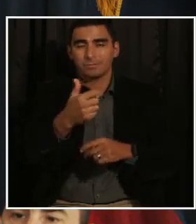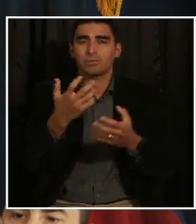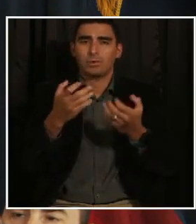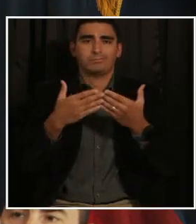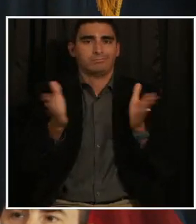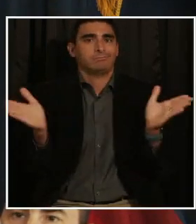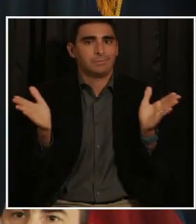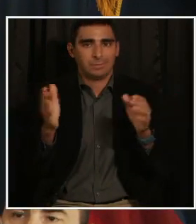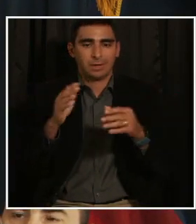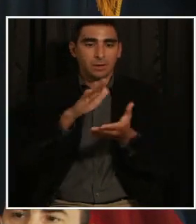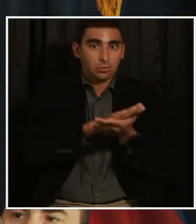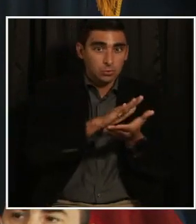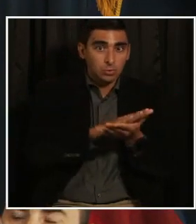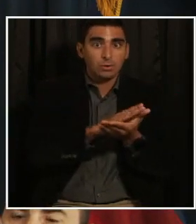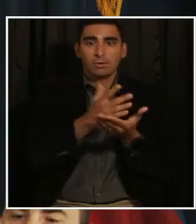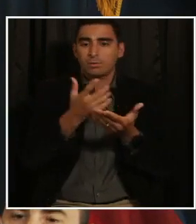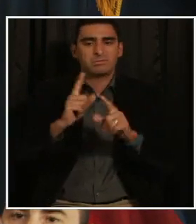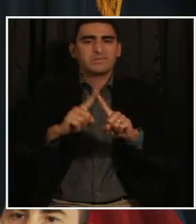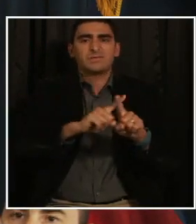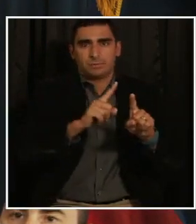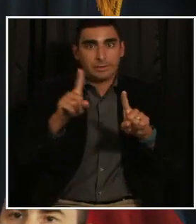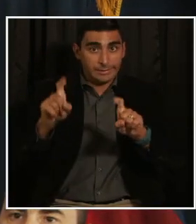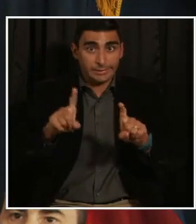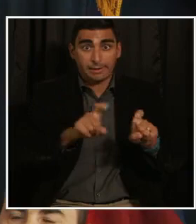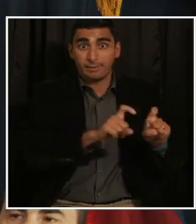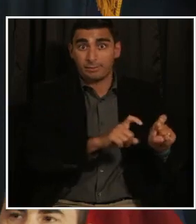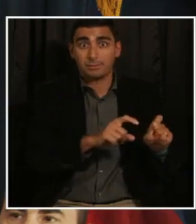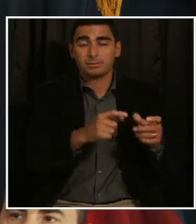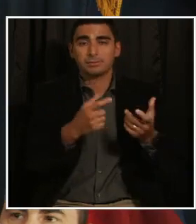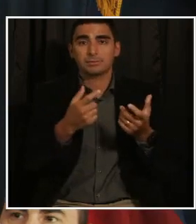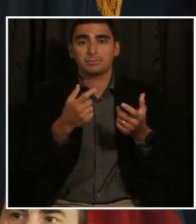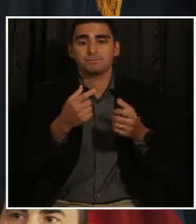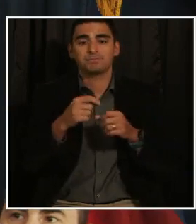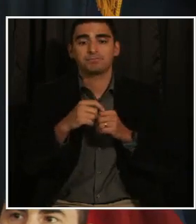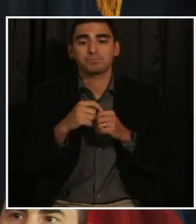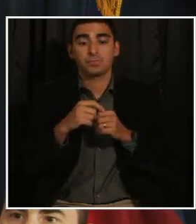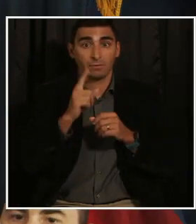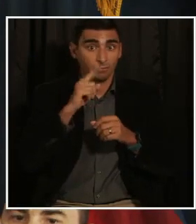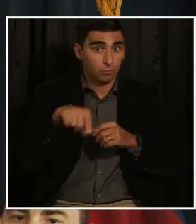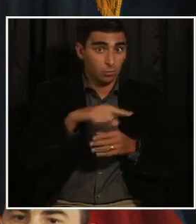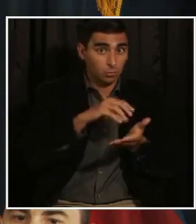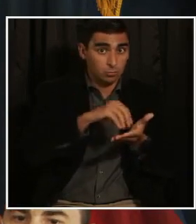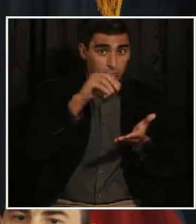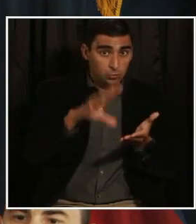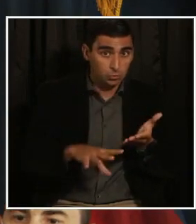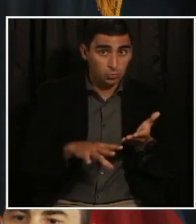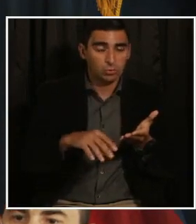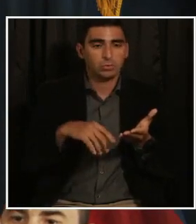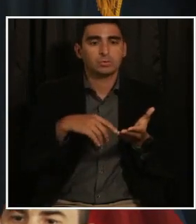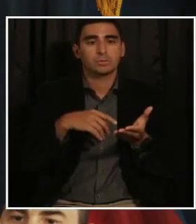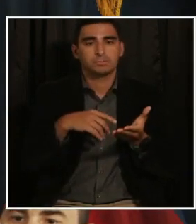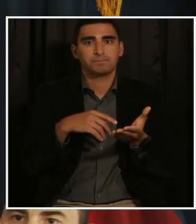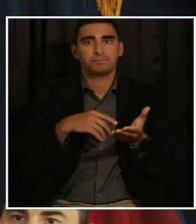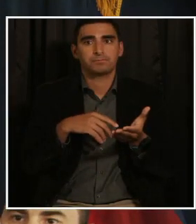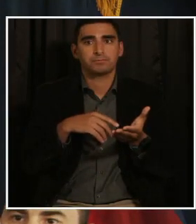districts in our state available for for students on a regular basis surveillance testing also for